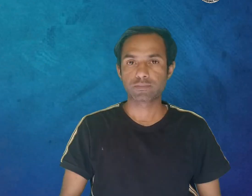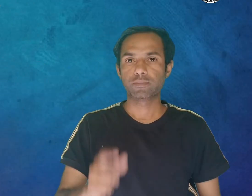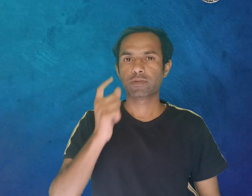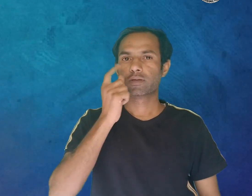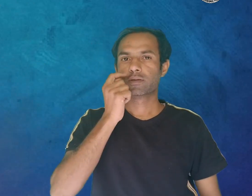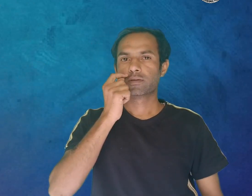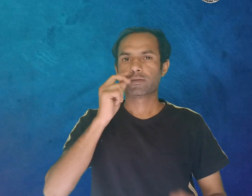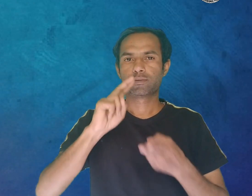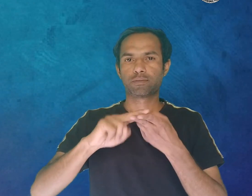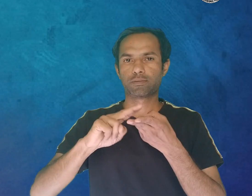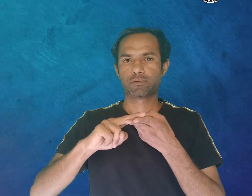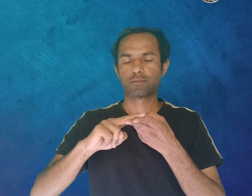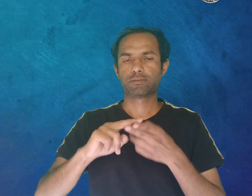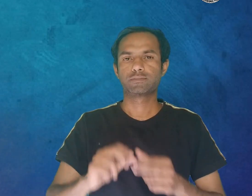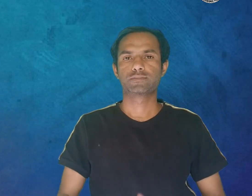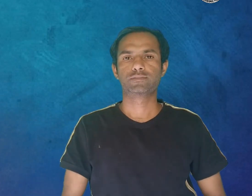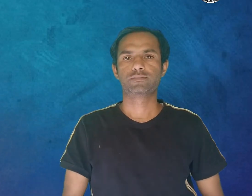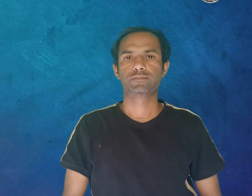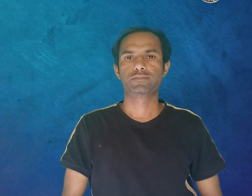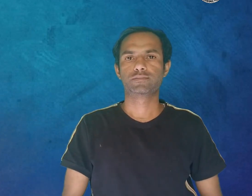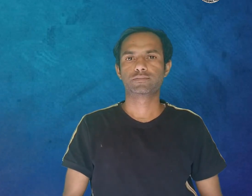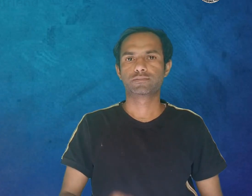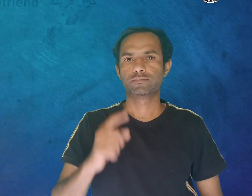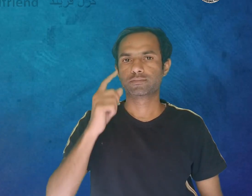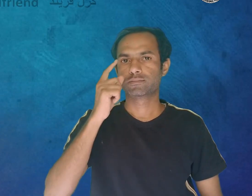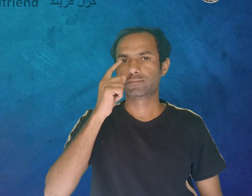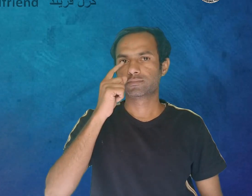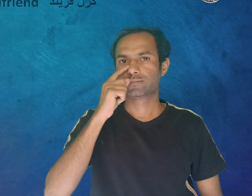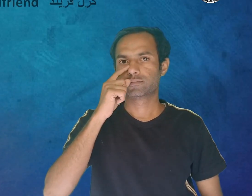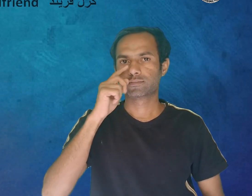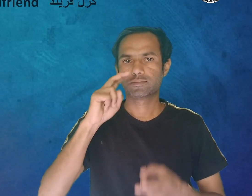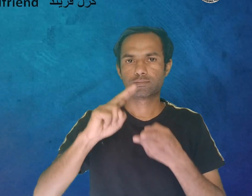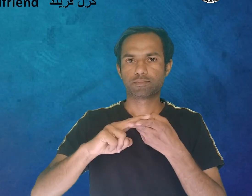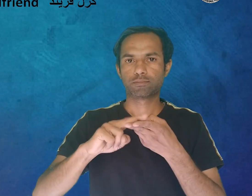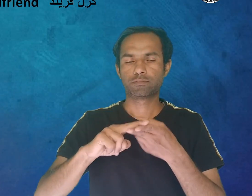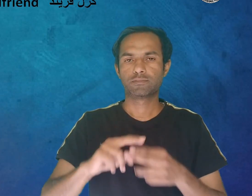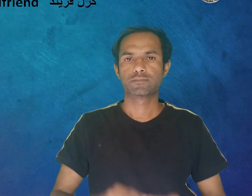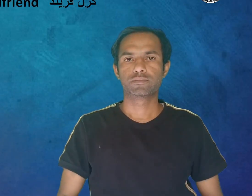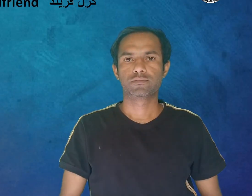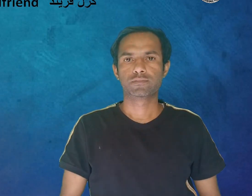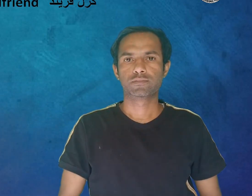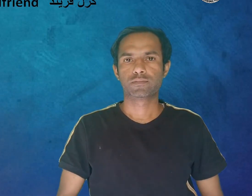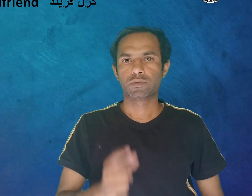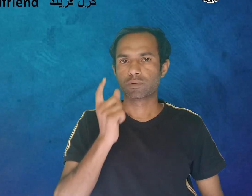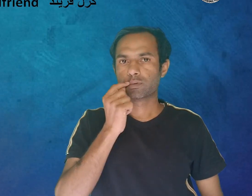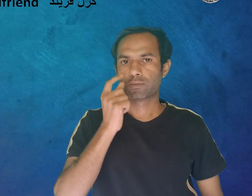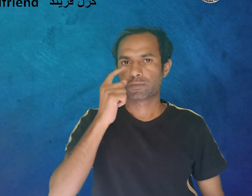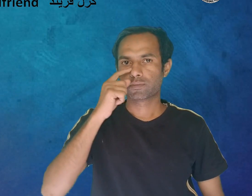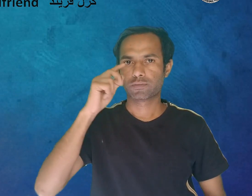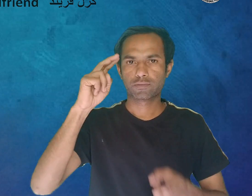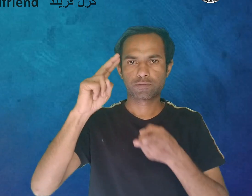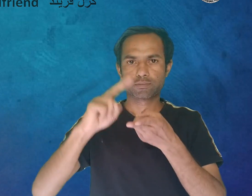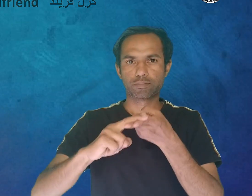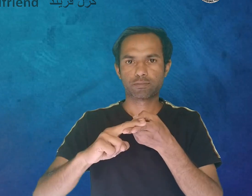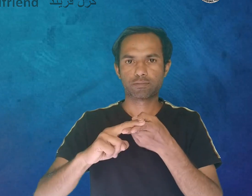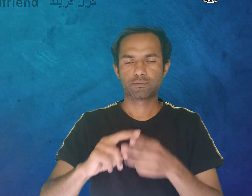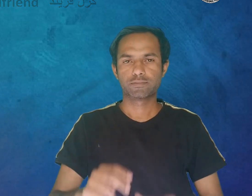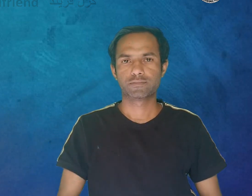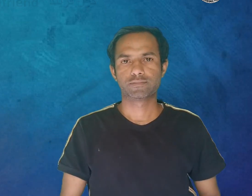Boyfriend , Girlfriend, Parters